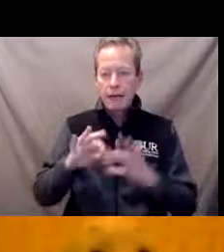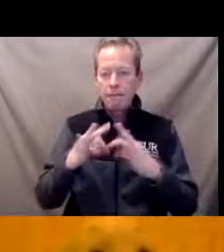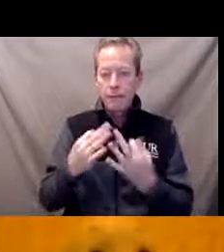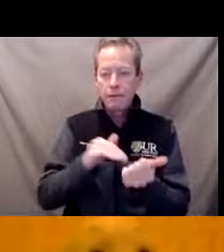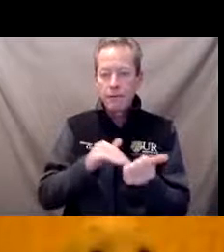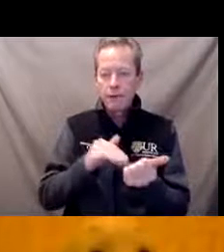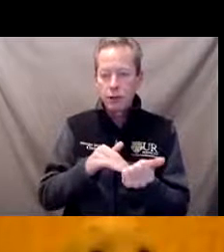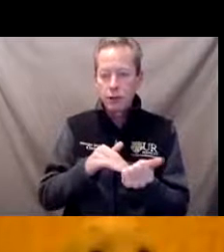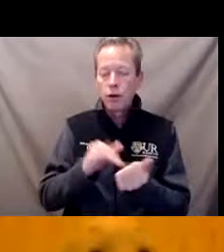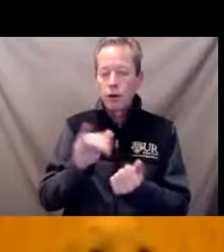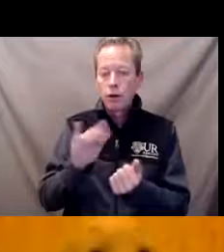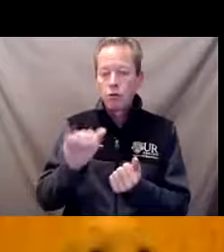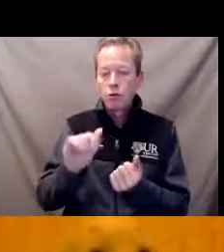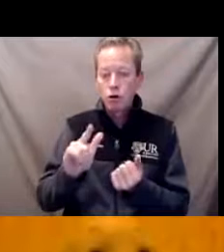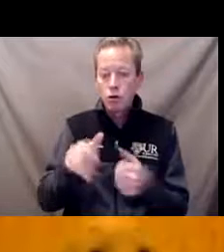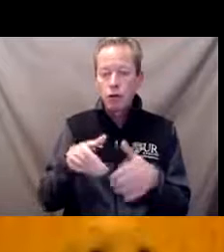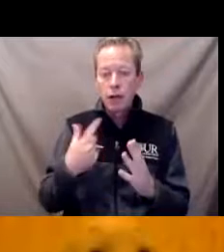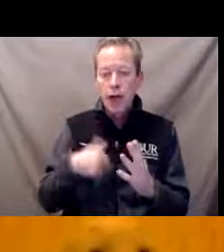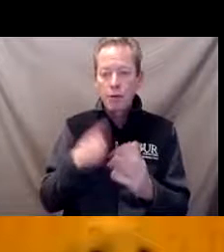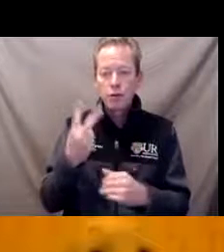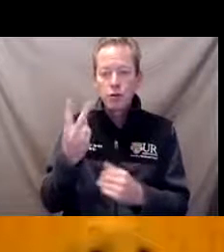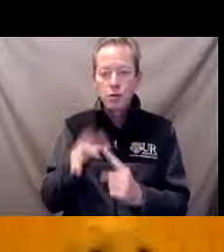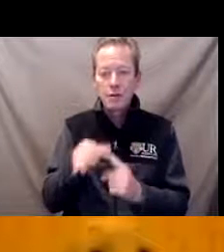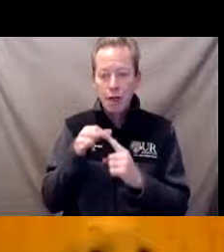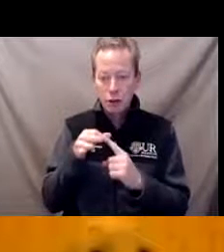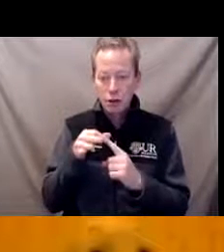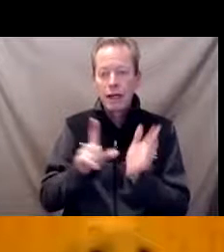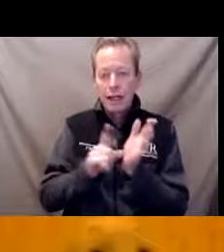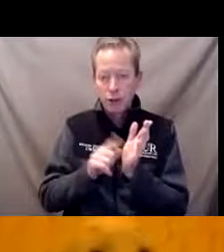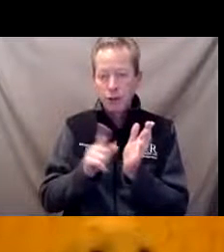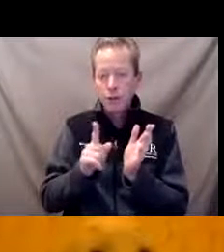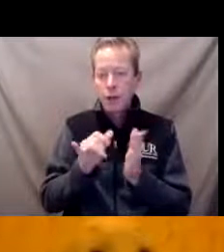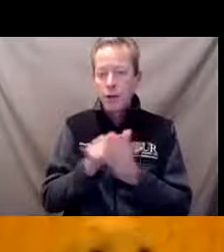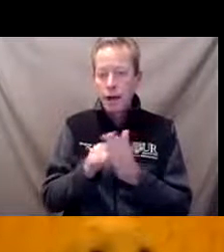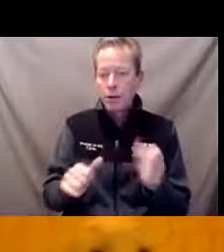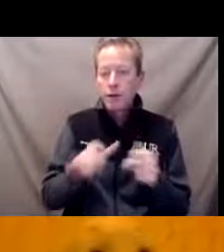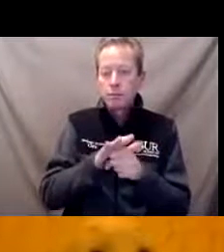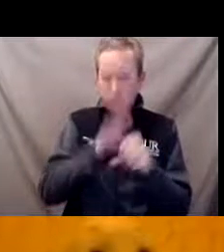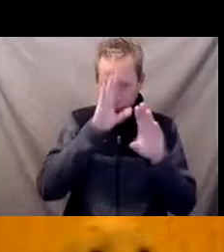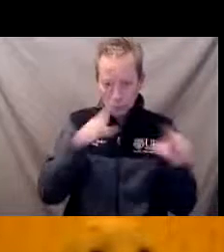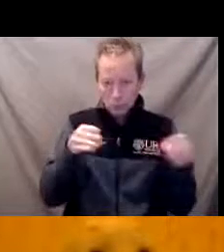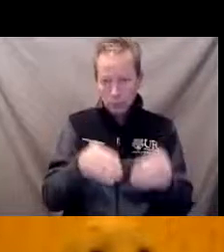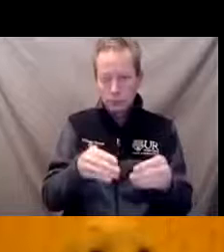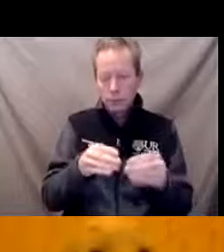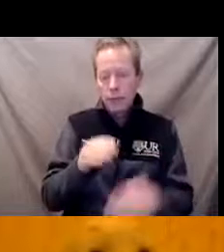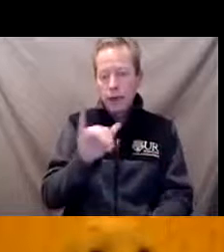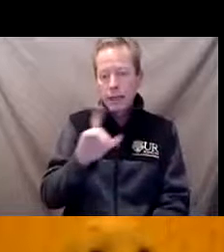journal to allow us two special issues that were totally dedicated to intellectual disabilities.